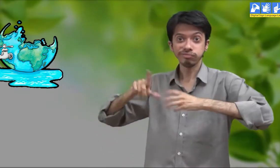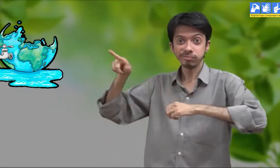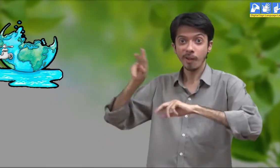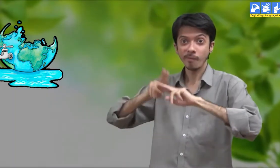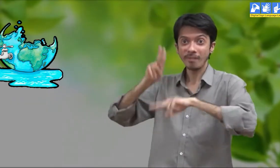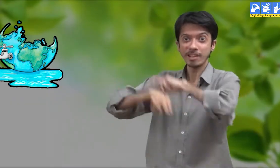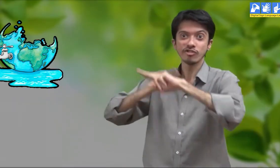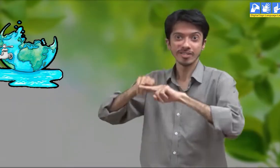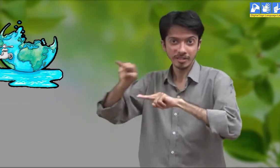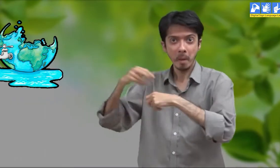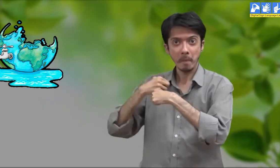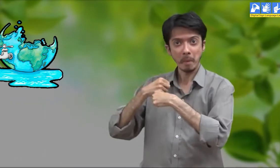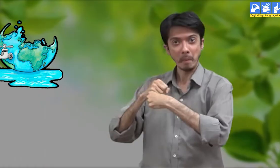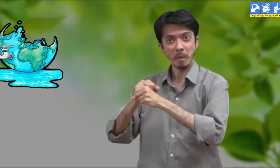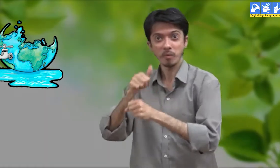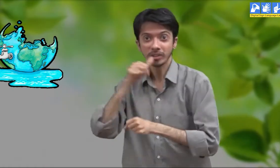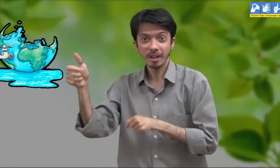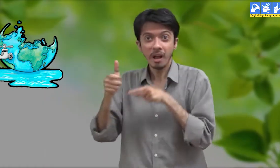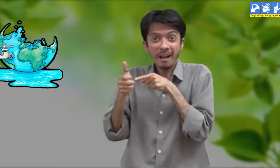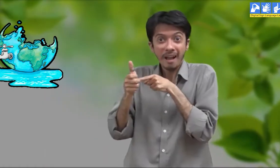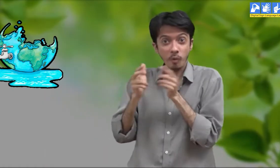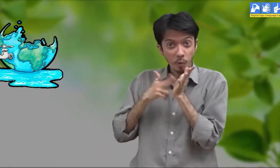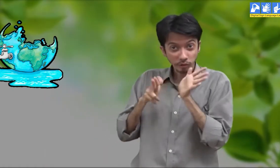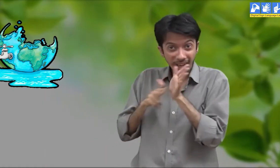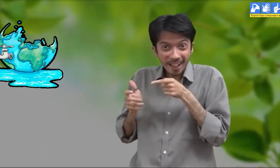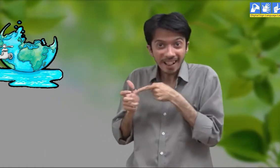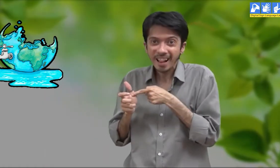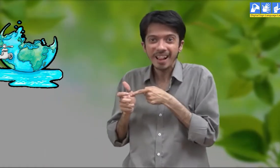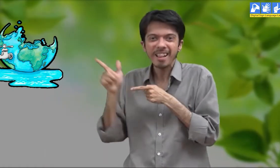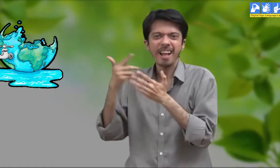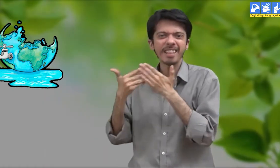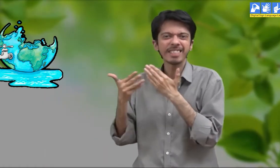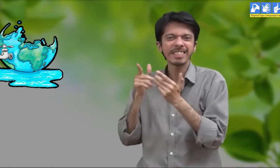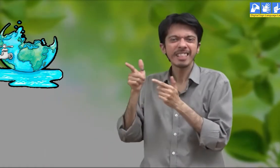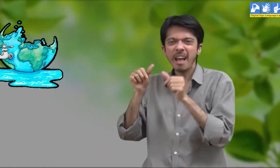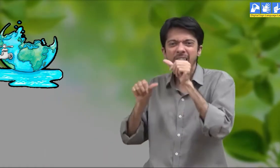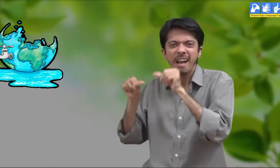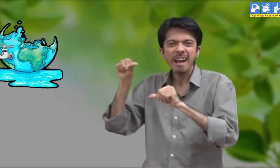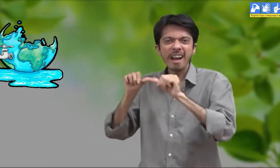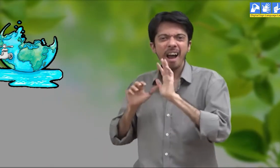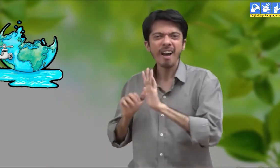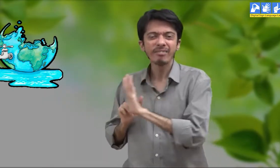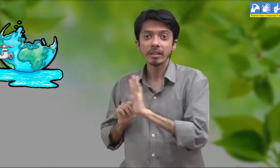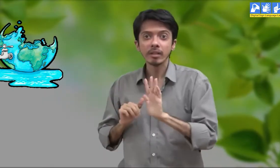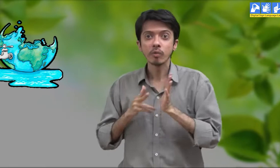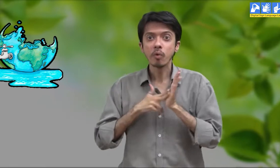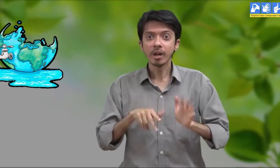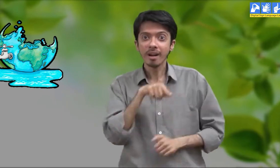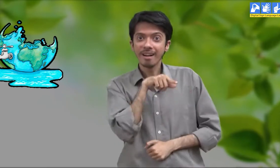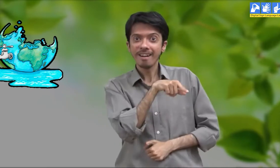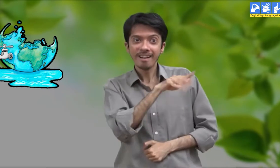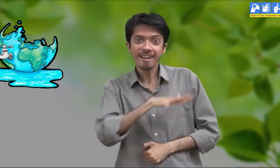The water which is filtered in the factories, is that a natural water? No. It is chemically processed.